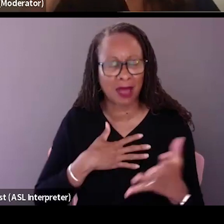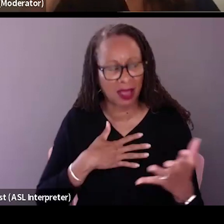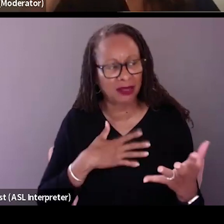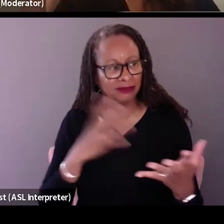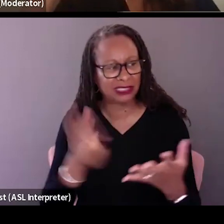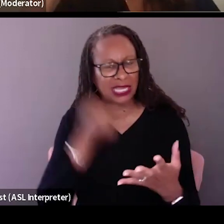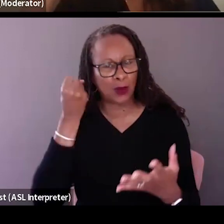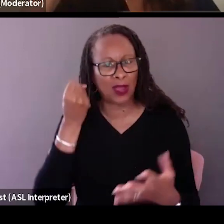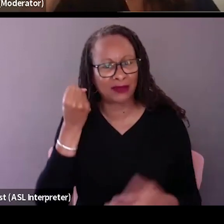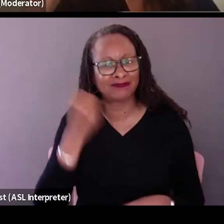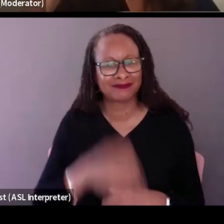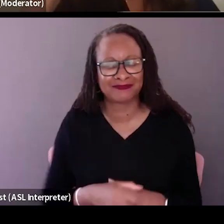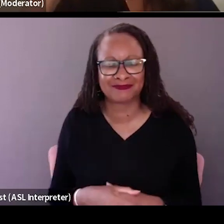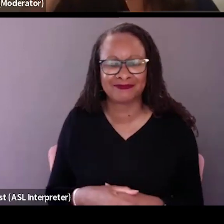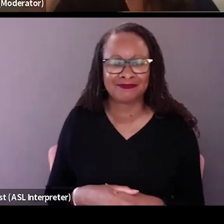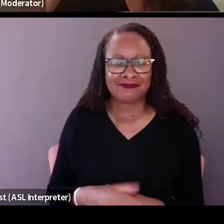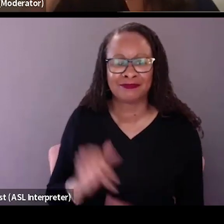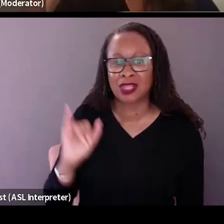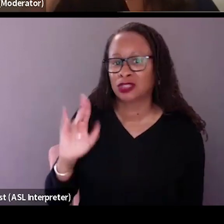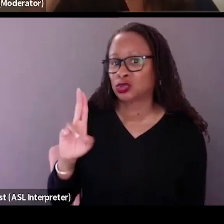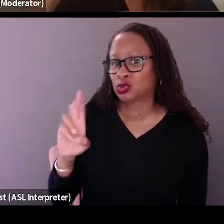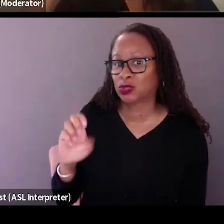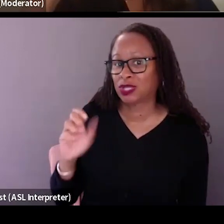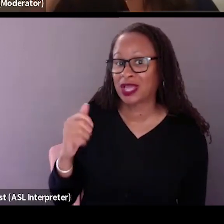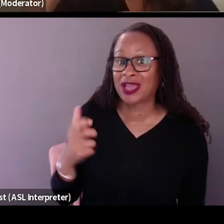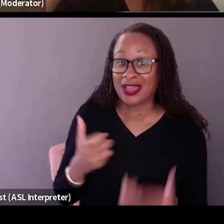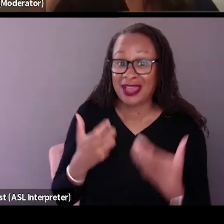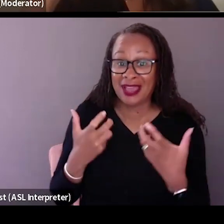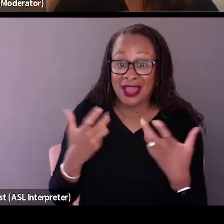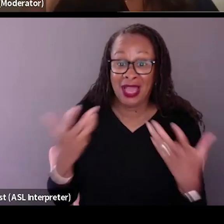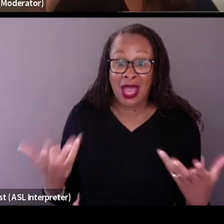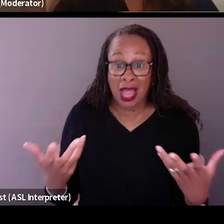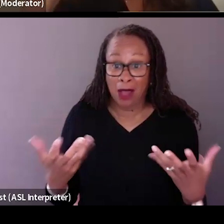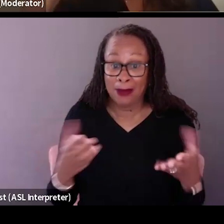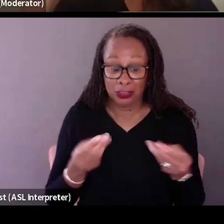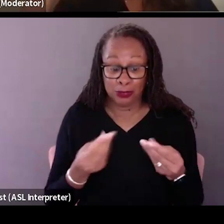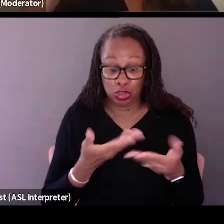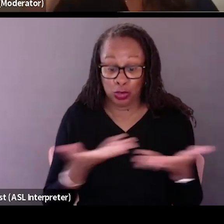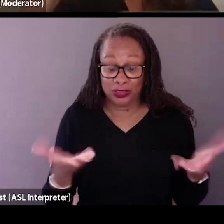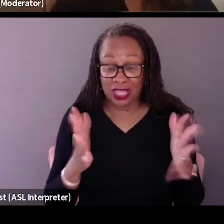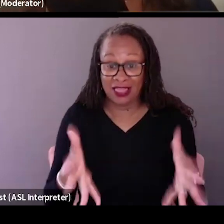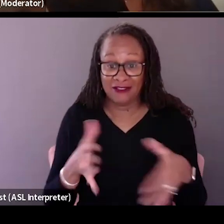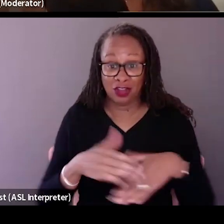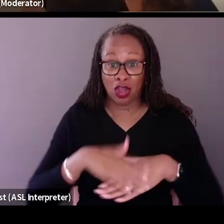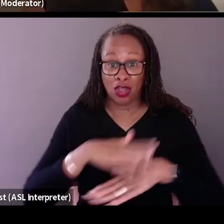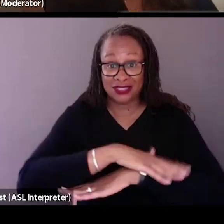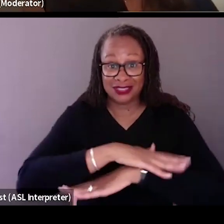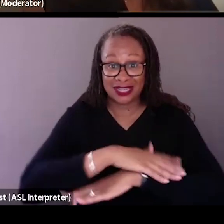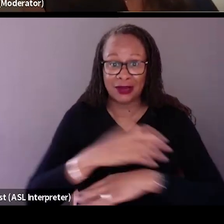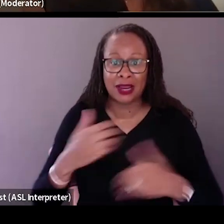And given how much material is left on the table and how many characters and unexplored rabbit holes there are,